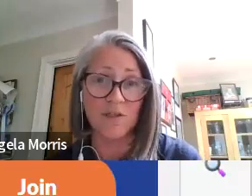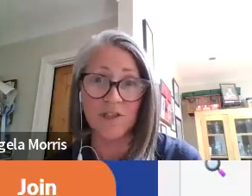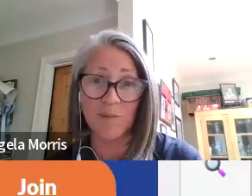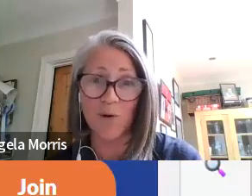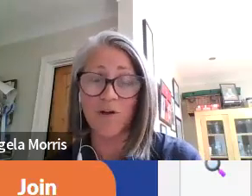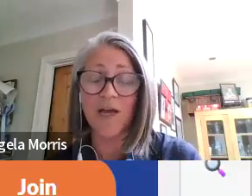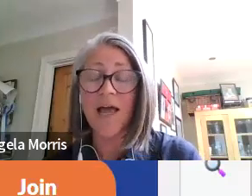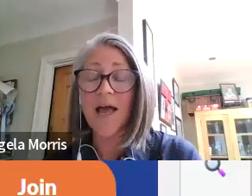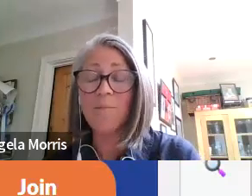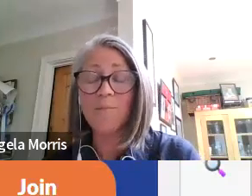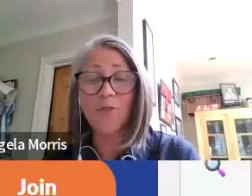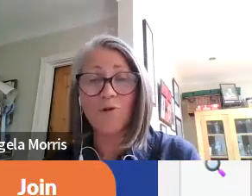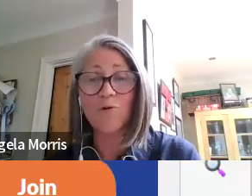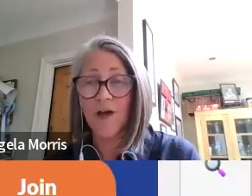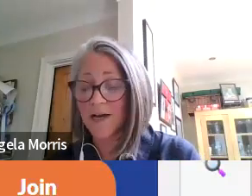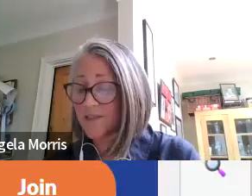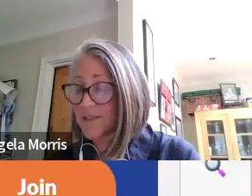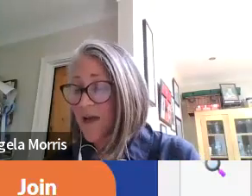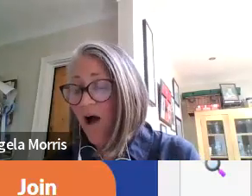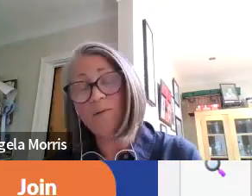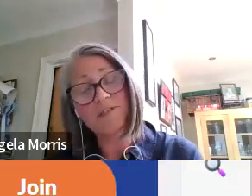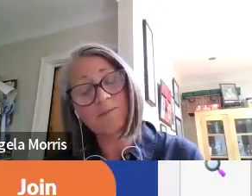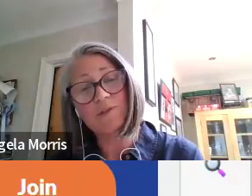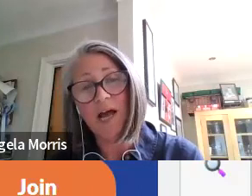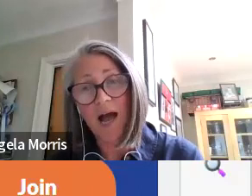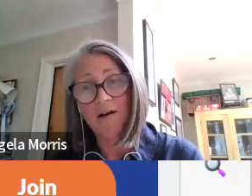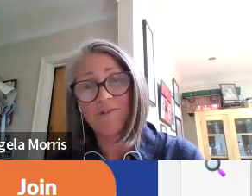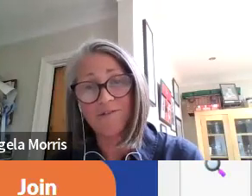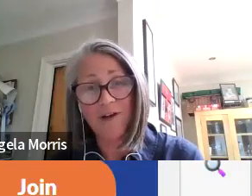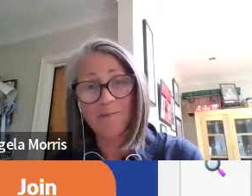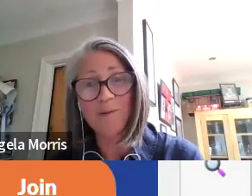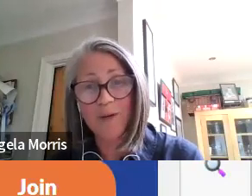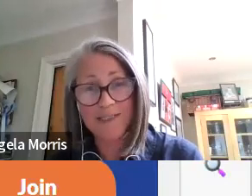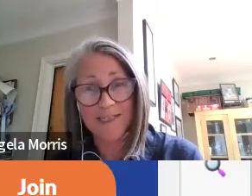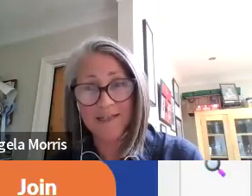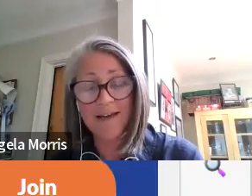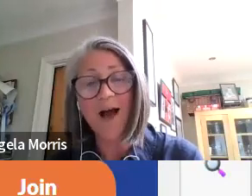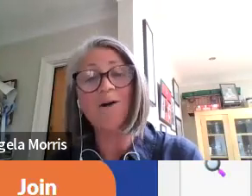conduction implant, and through that I was able to have a family meeting.